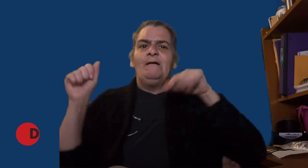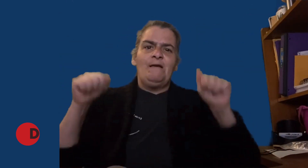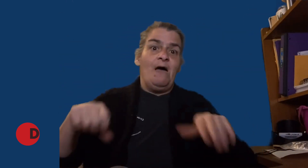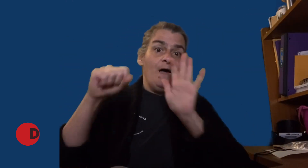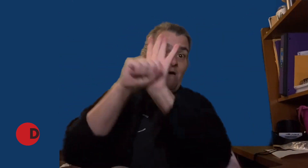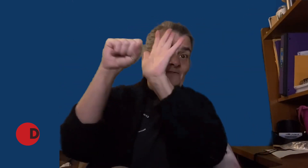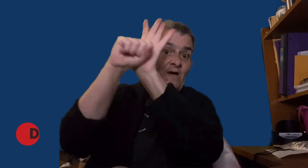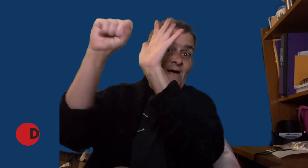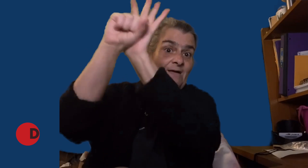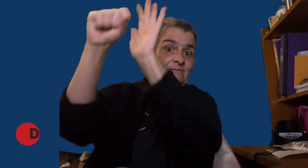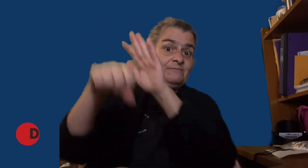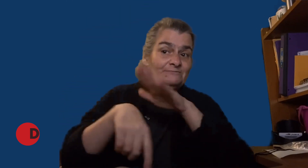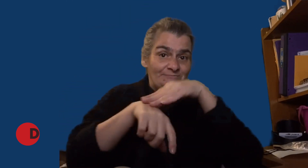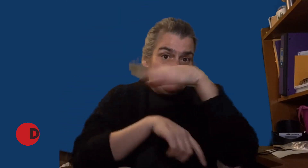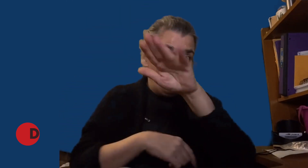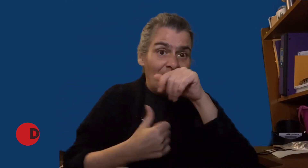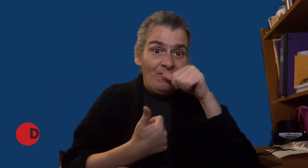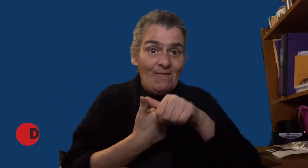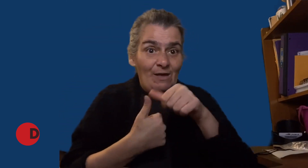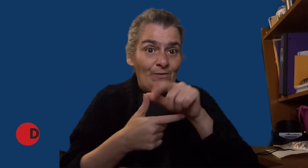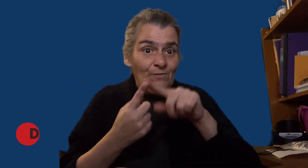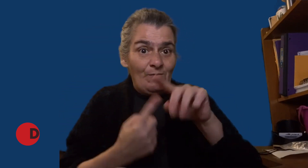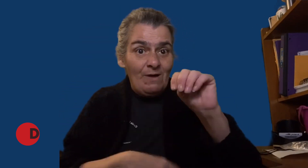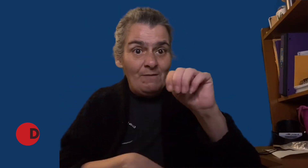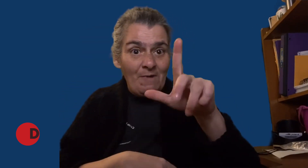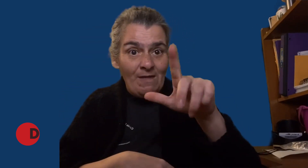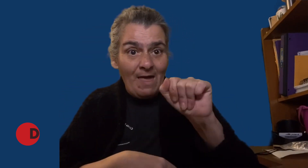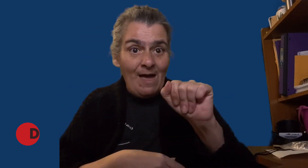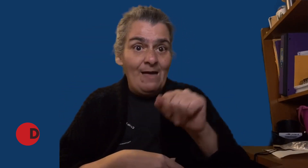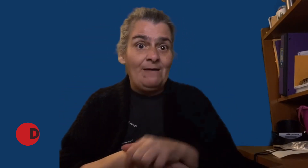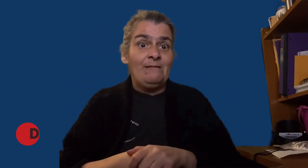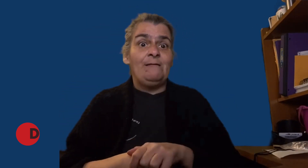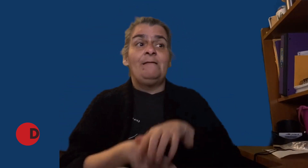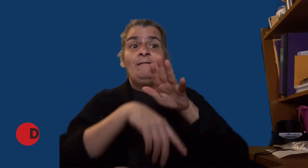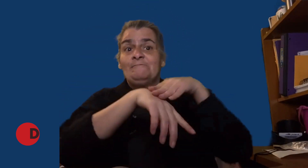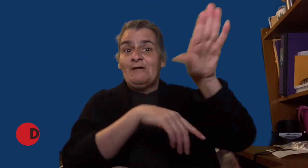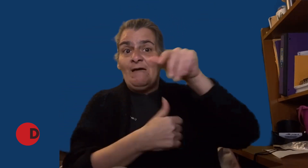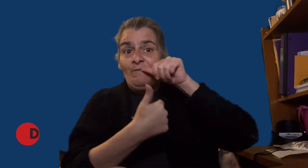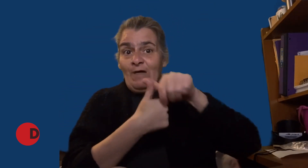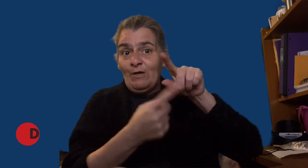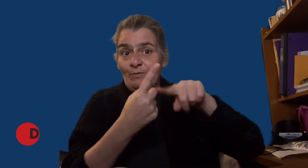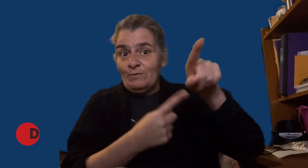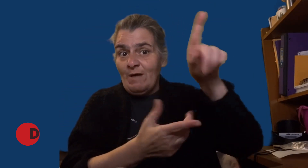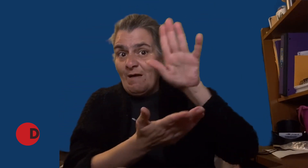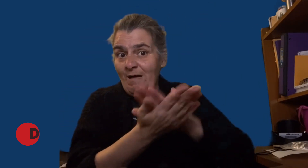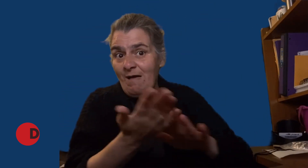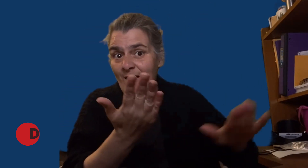letters to MLAs and colleges. Please don’t close those programs